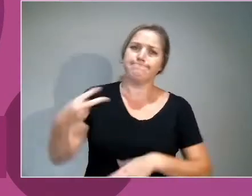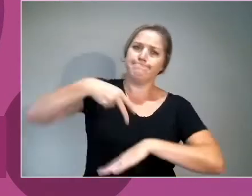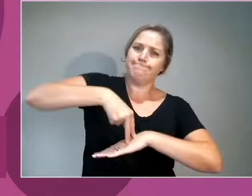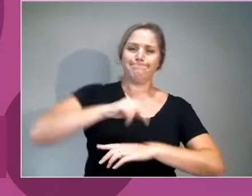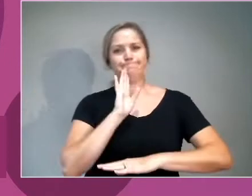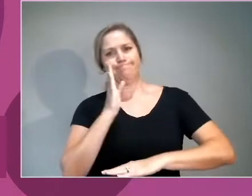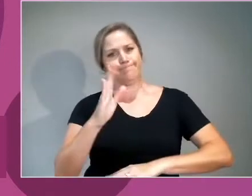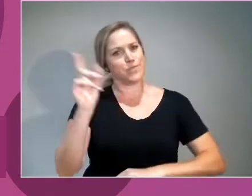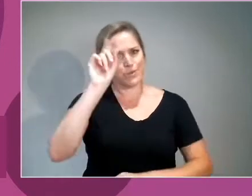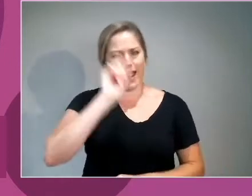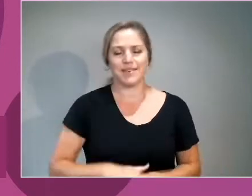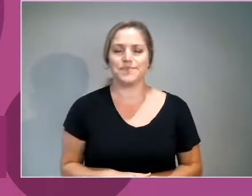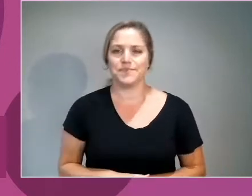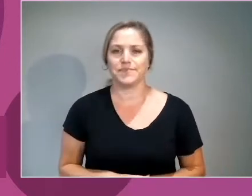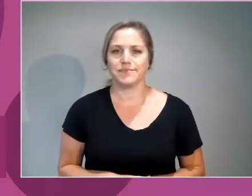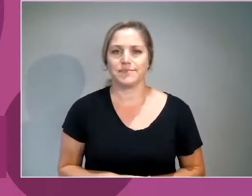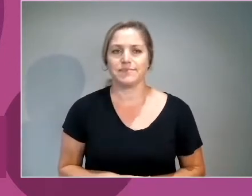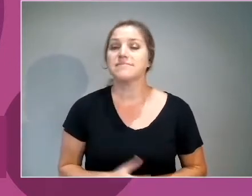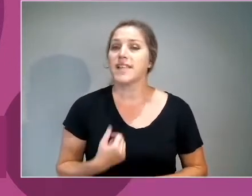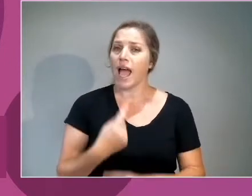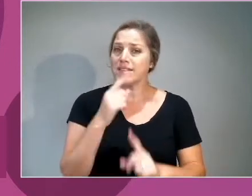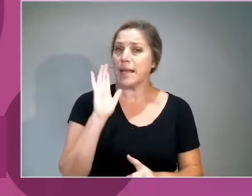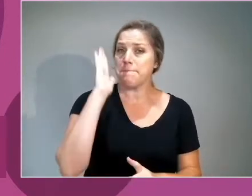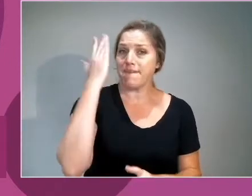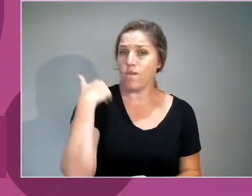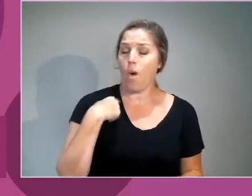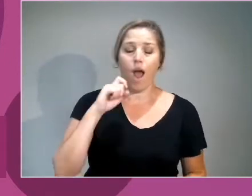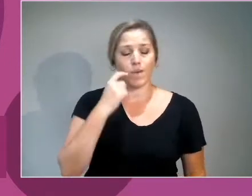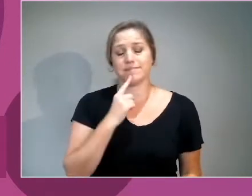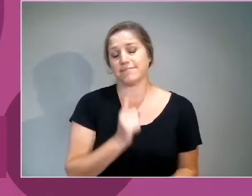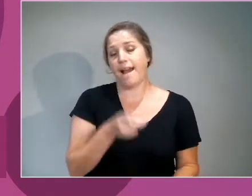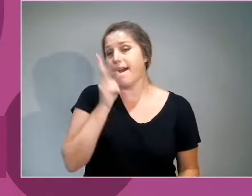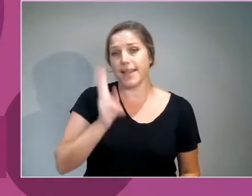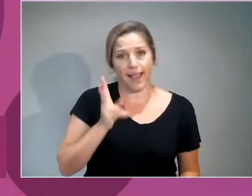this last time and I'll unpack this a little bit more. But I firmly believe that not only what you